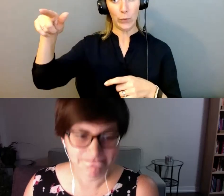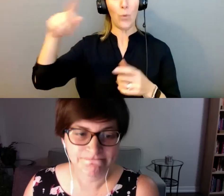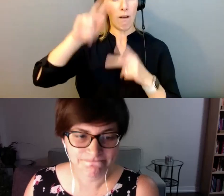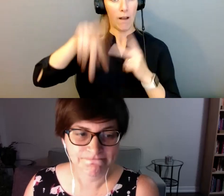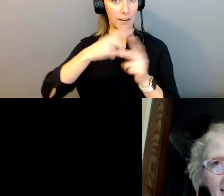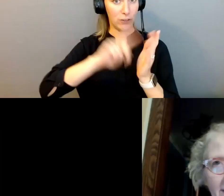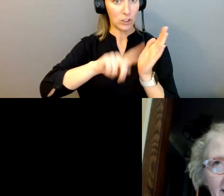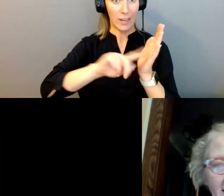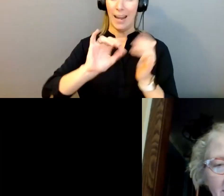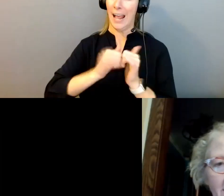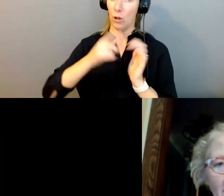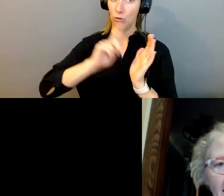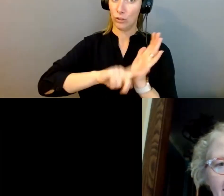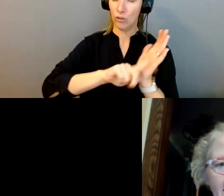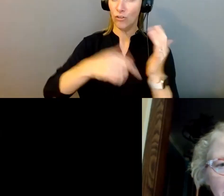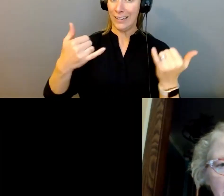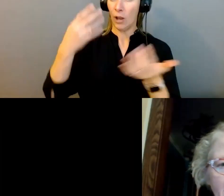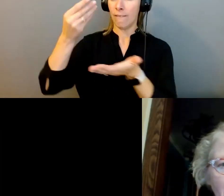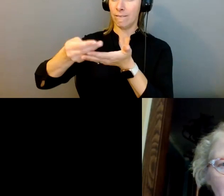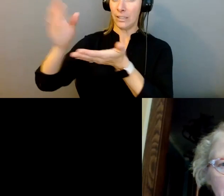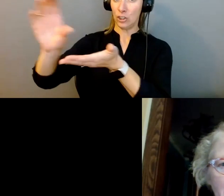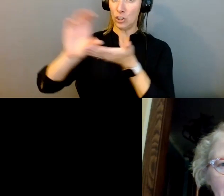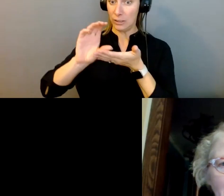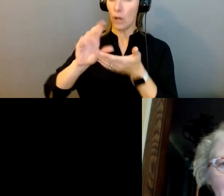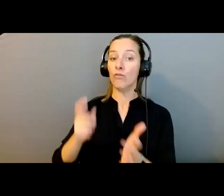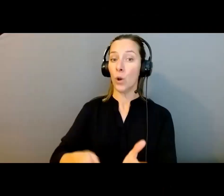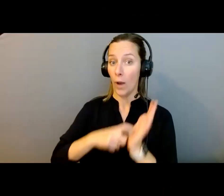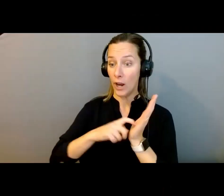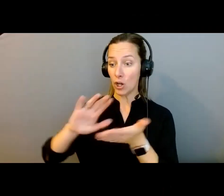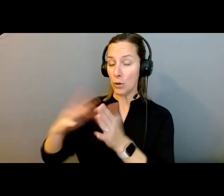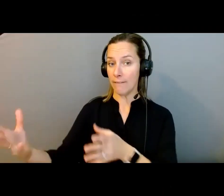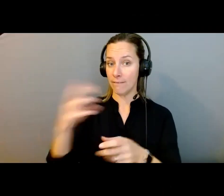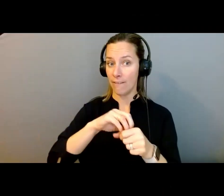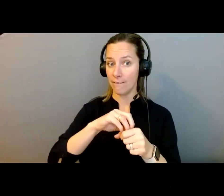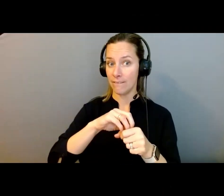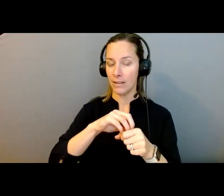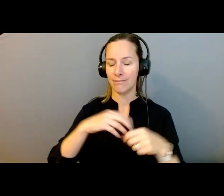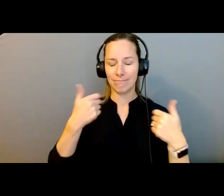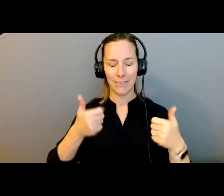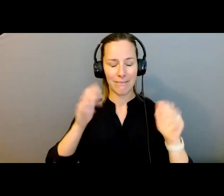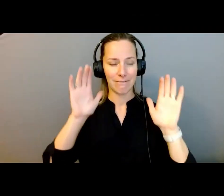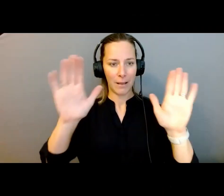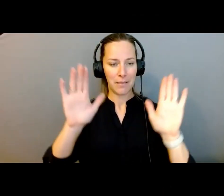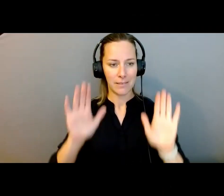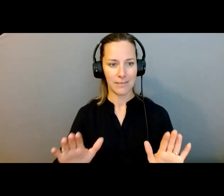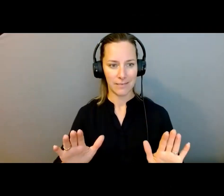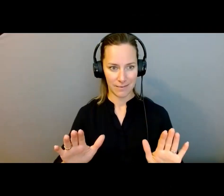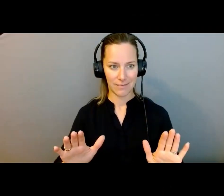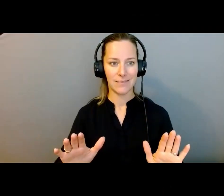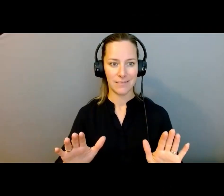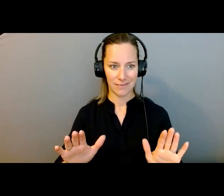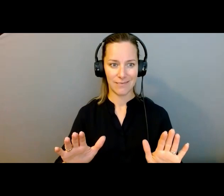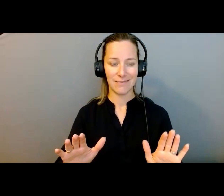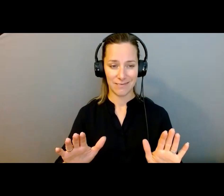Lately some funders have been requiring community involvement, which is fabulous, and so pressuring